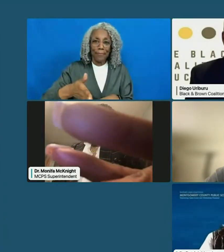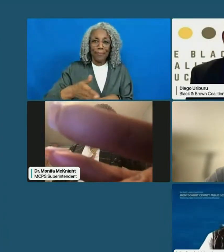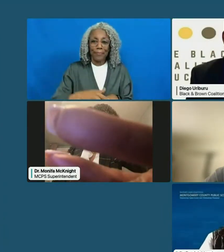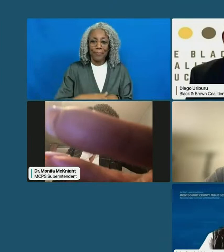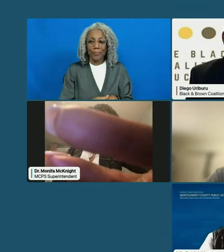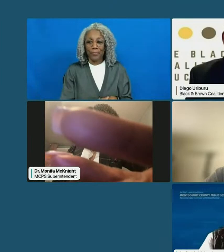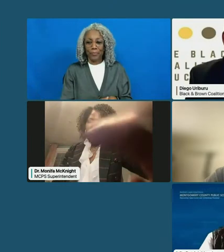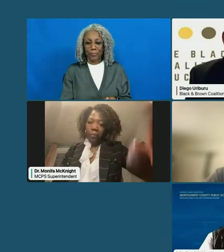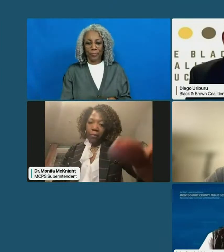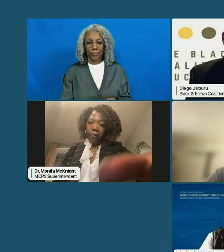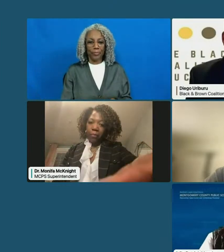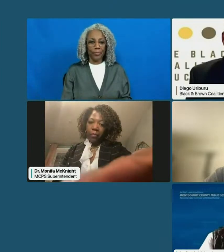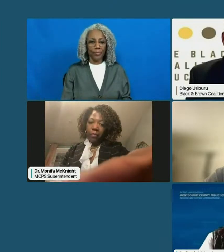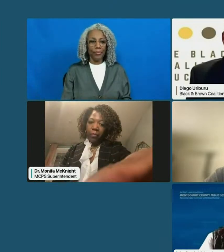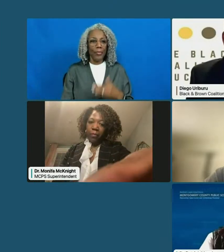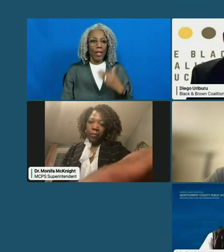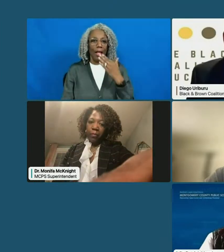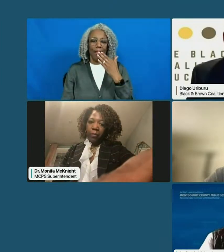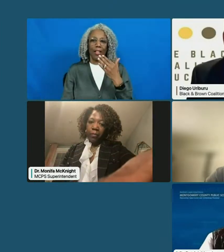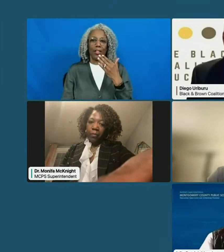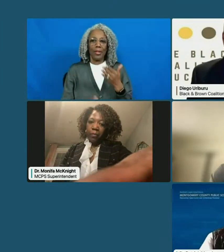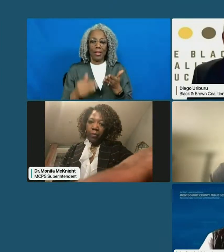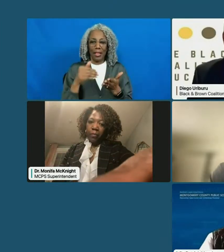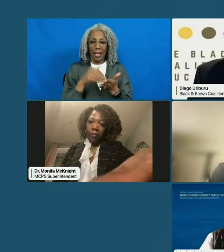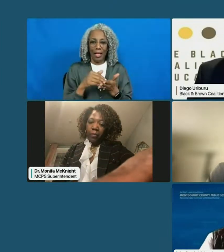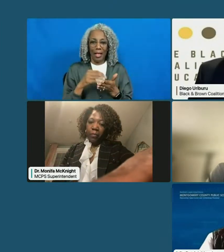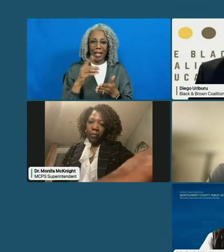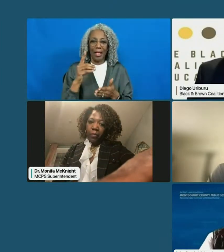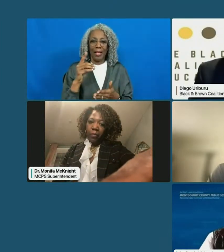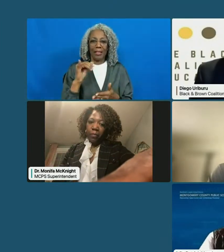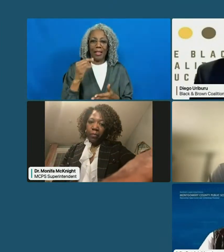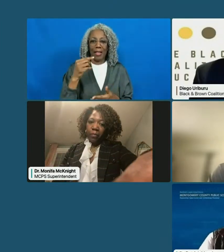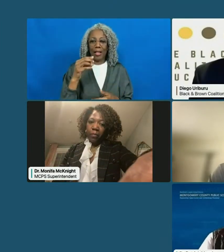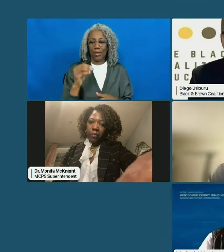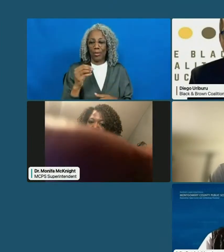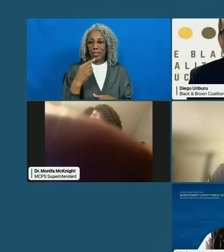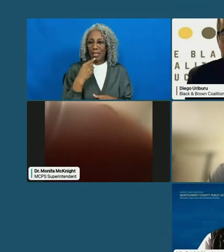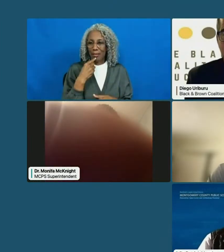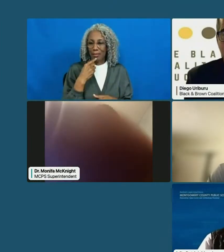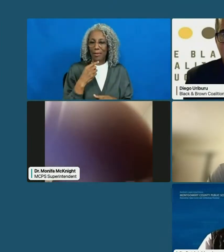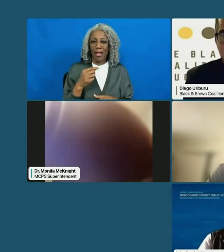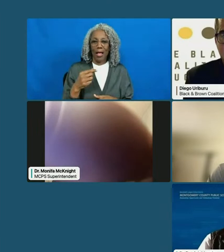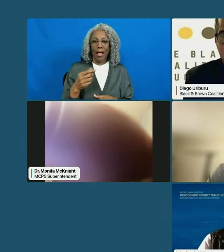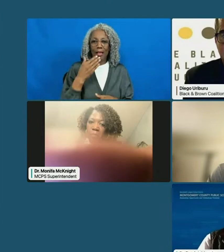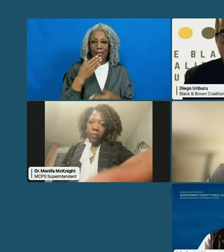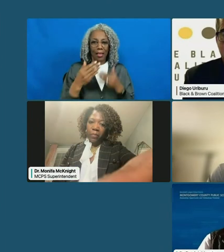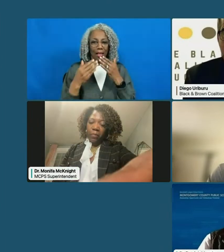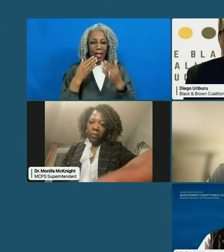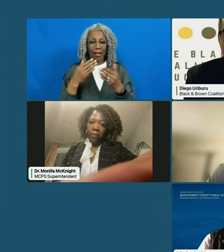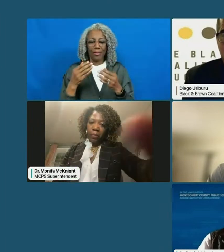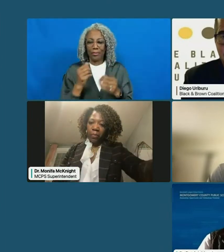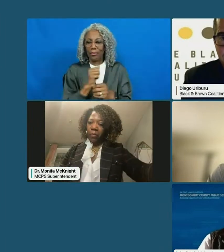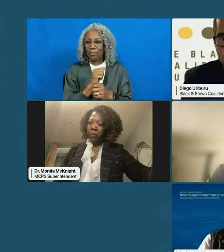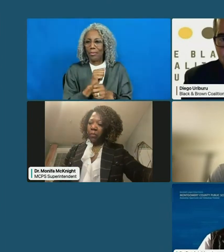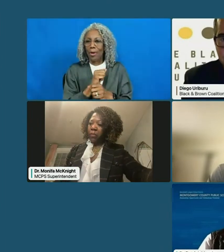on the lg te. Thank you